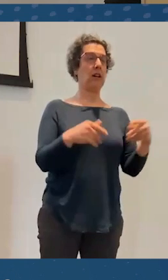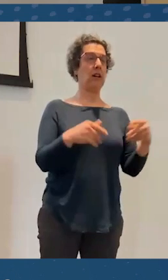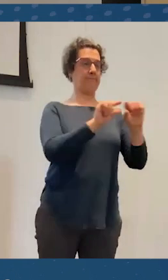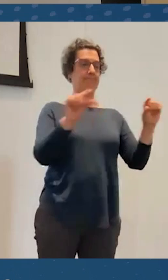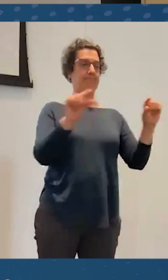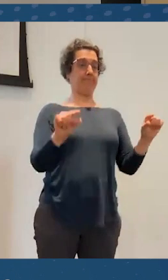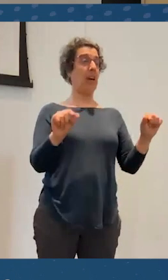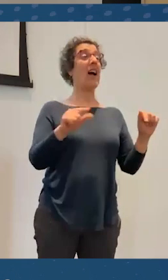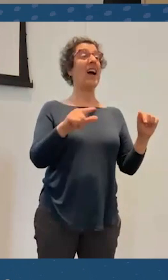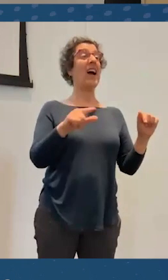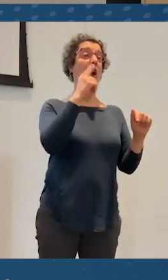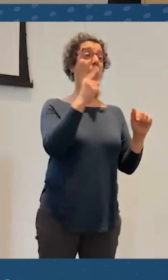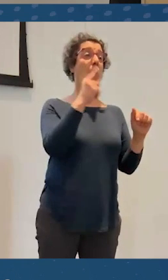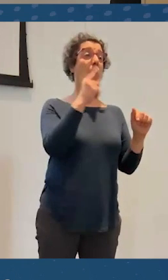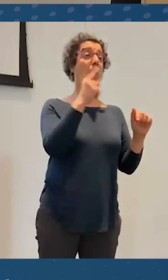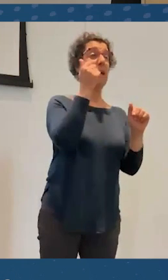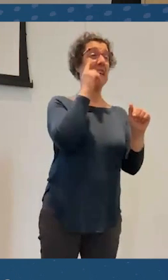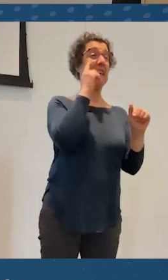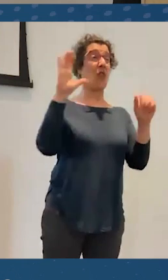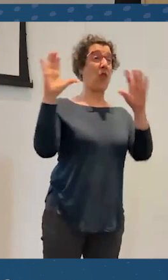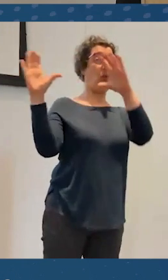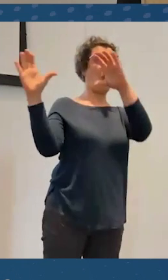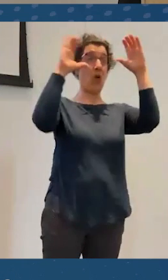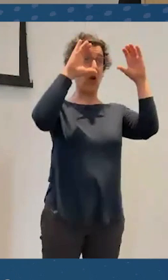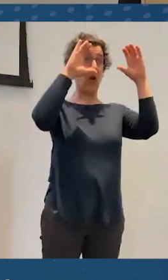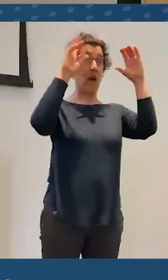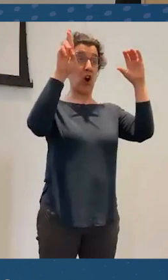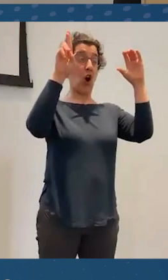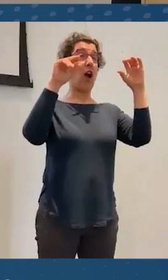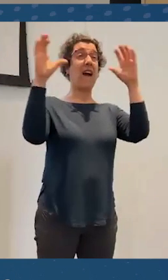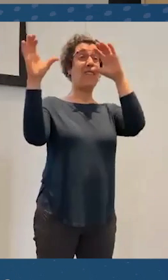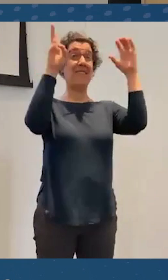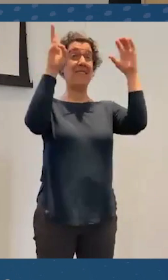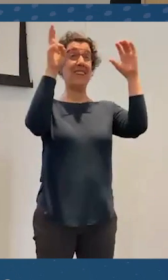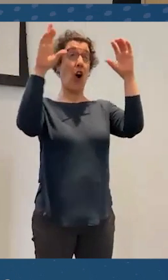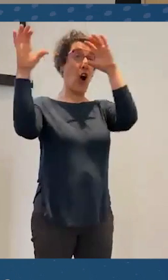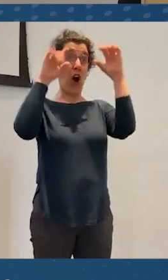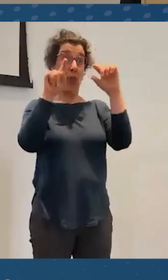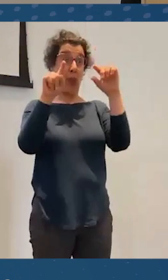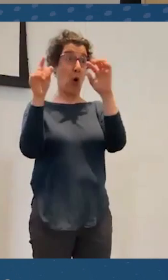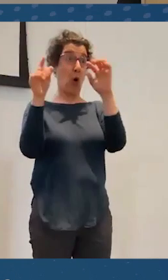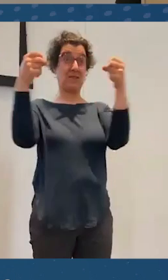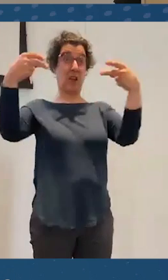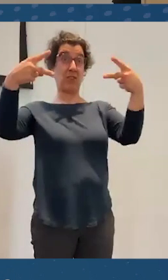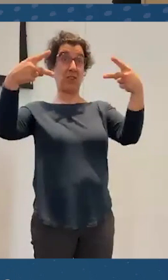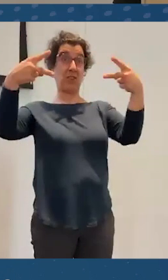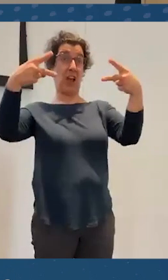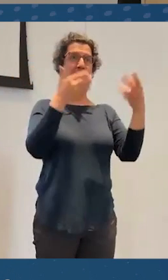the best choice for VR, VR subtitles aren't necessarily the best choice for viewing on a traditional screen.